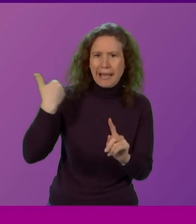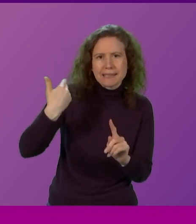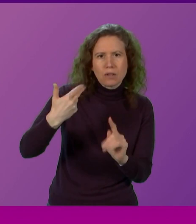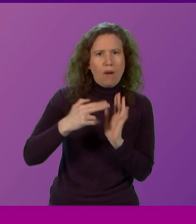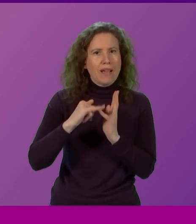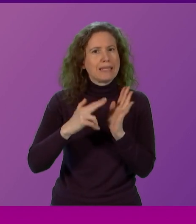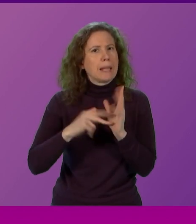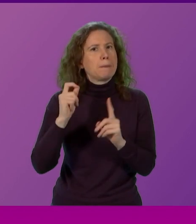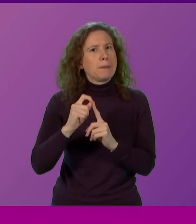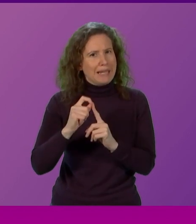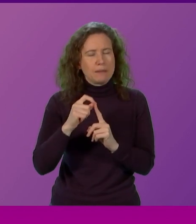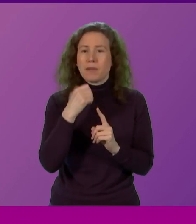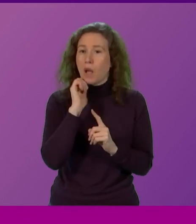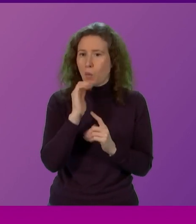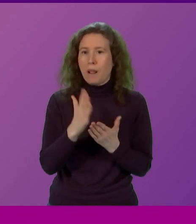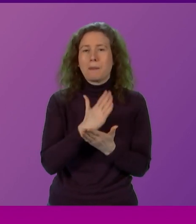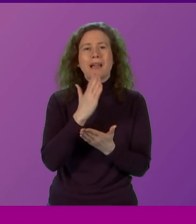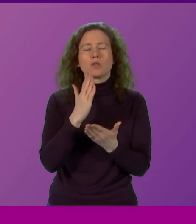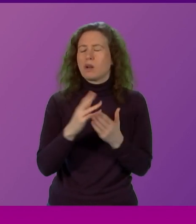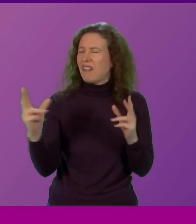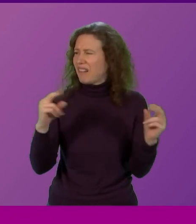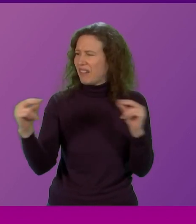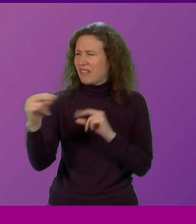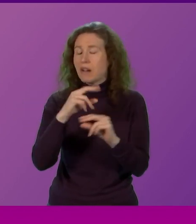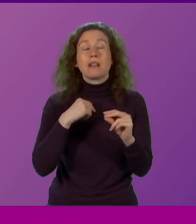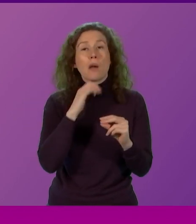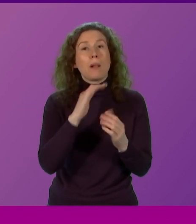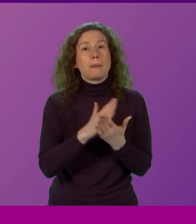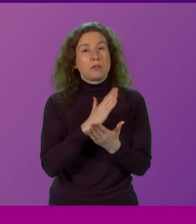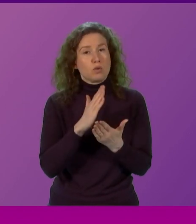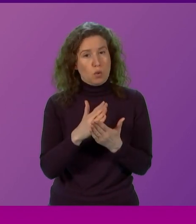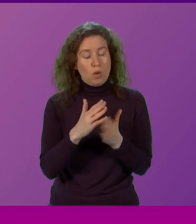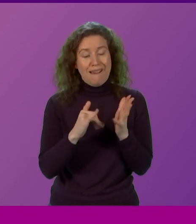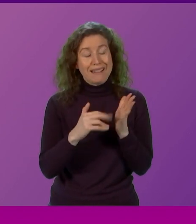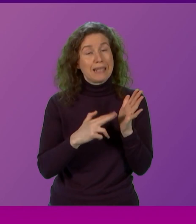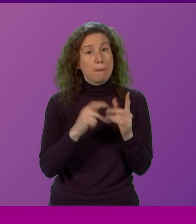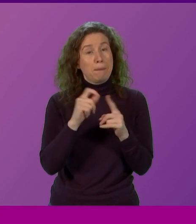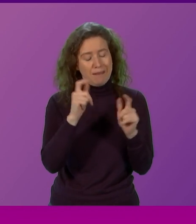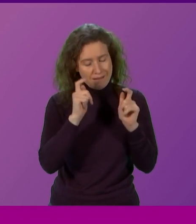Whoever stands here in my place will make sure that the SNP continues to occupy these